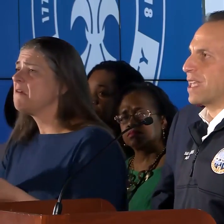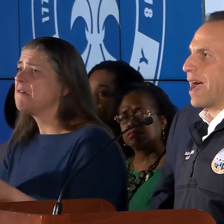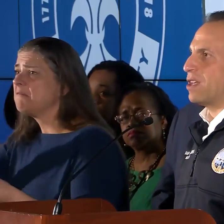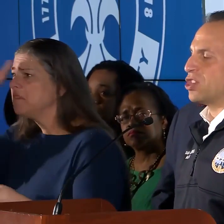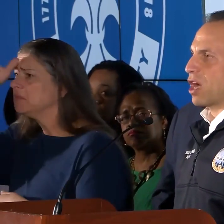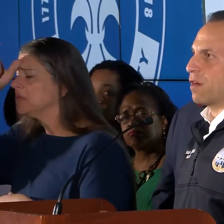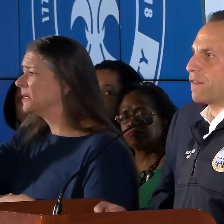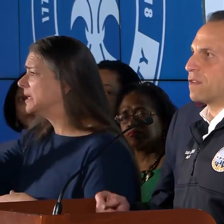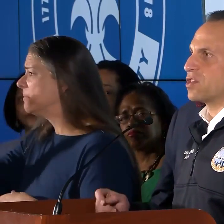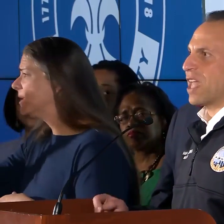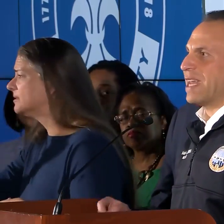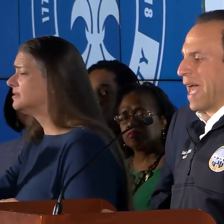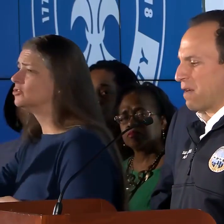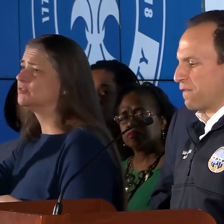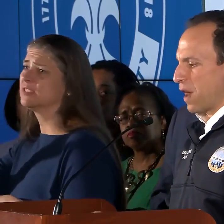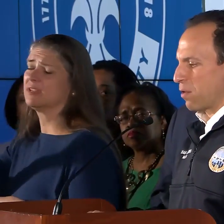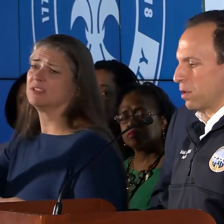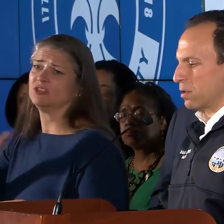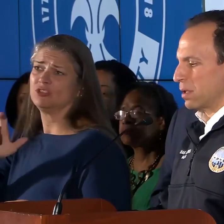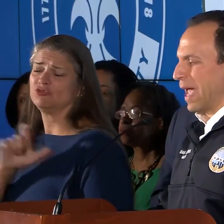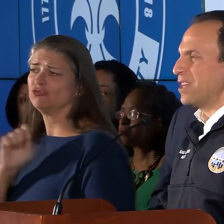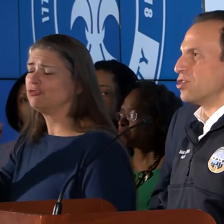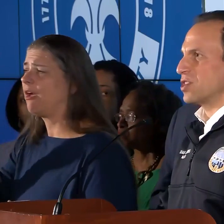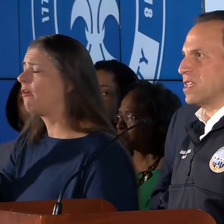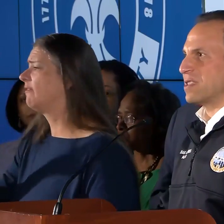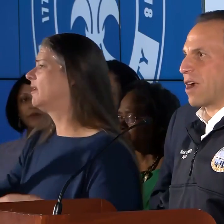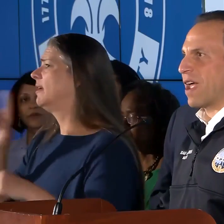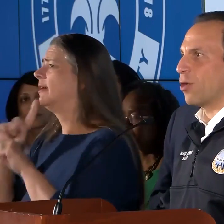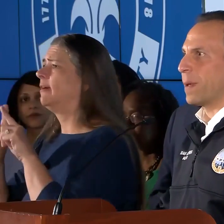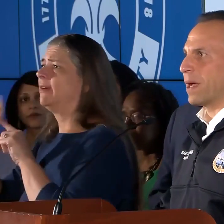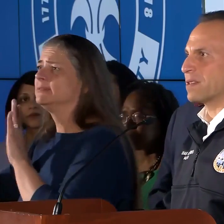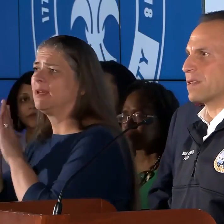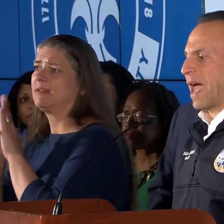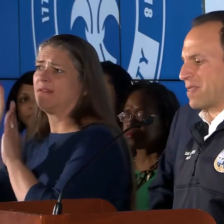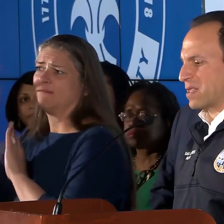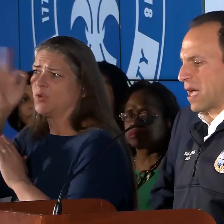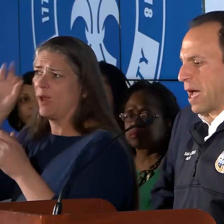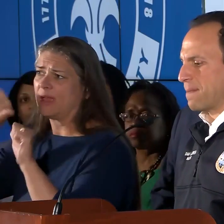County sheriff, state and federal agencies that are helping us at this time.